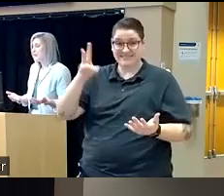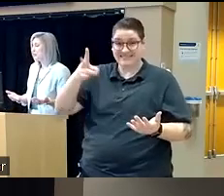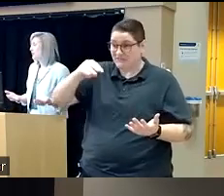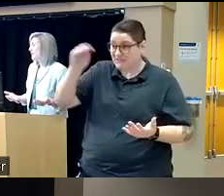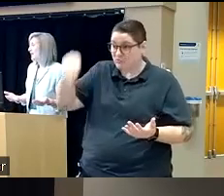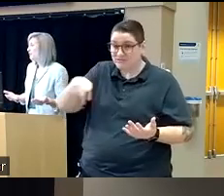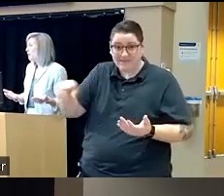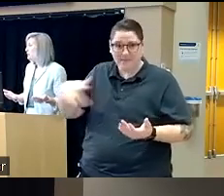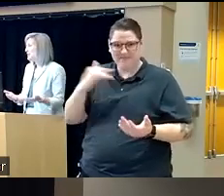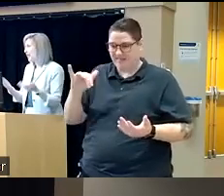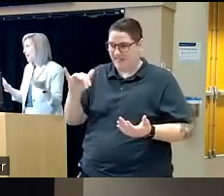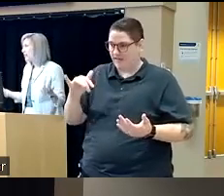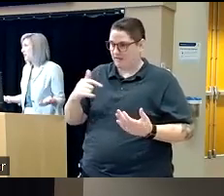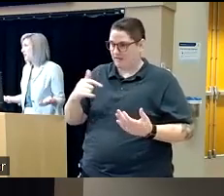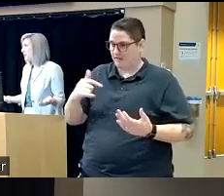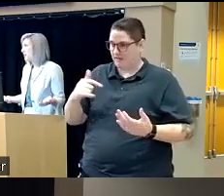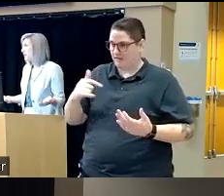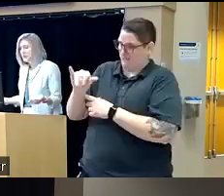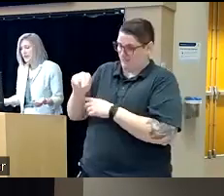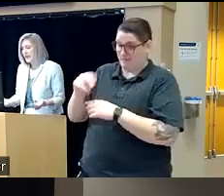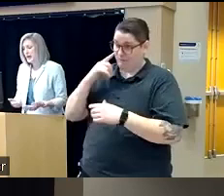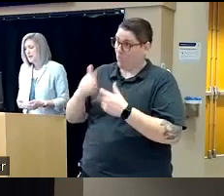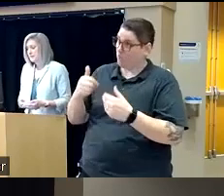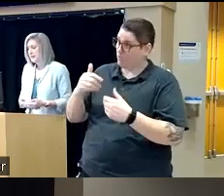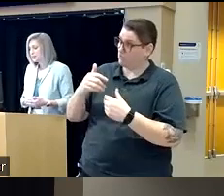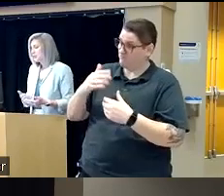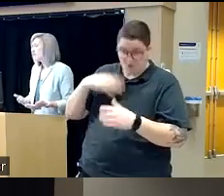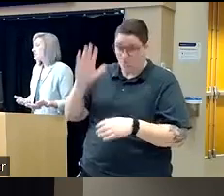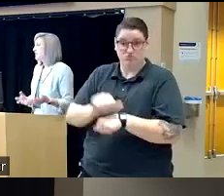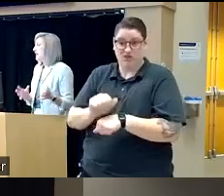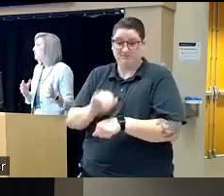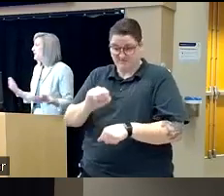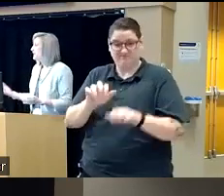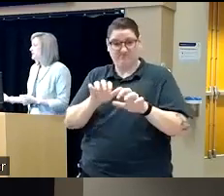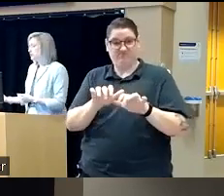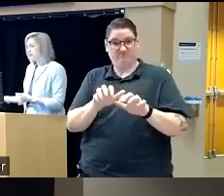like they were doing that for almost the entirety of their job in supervision that can bleed into